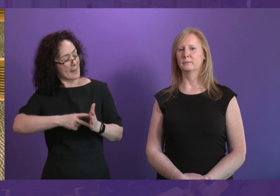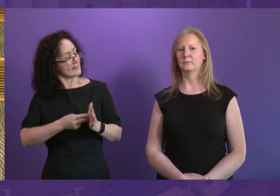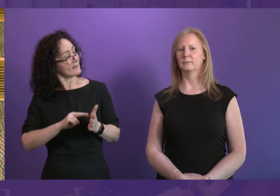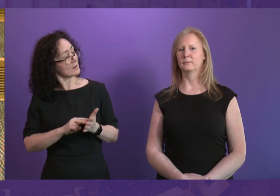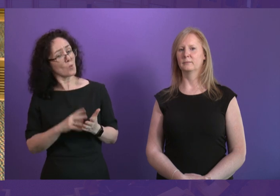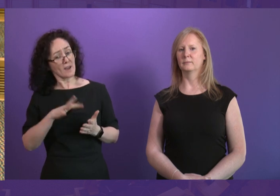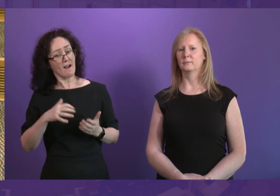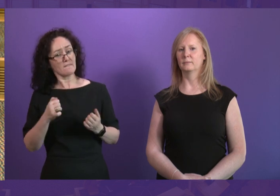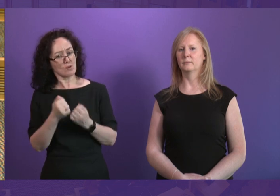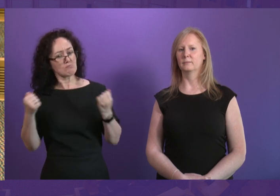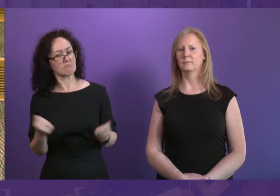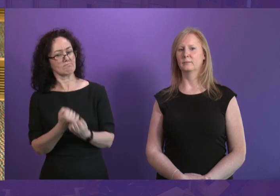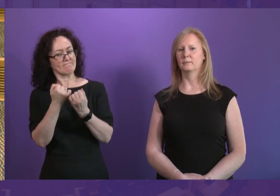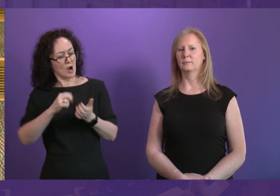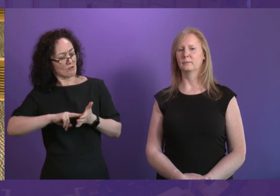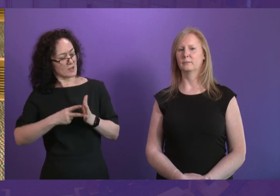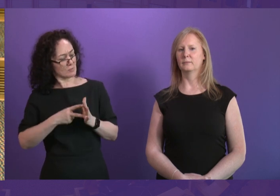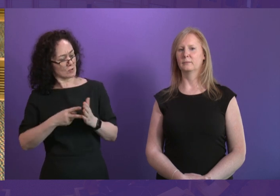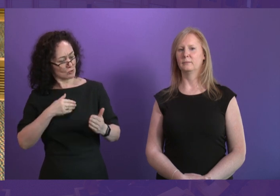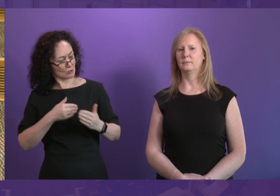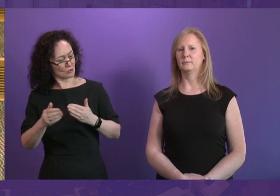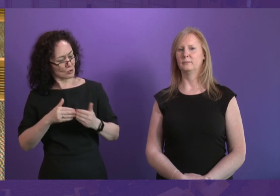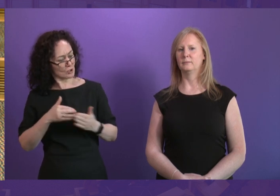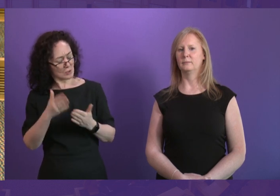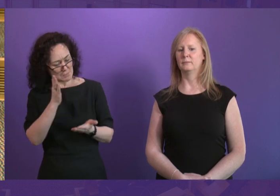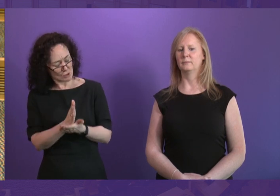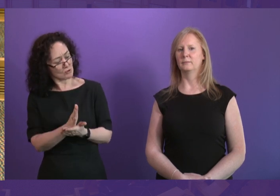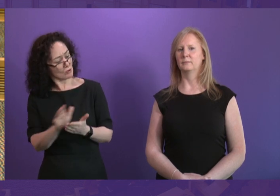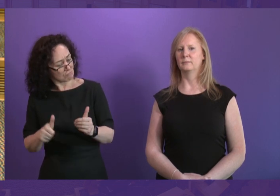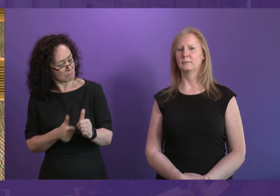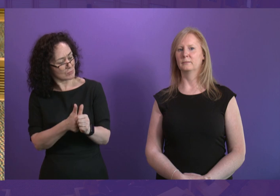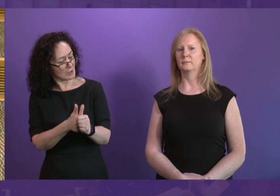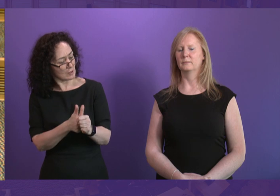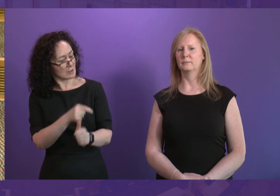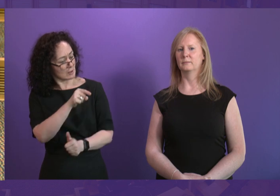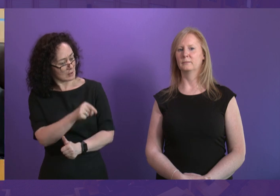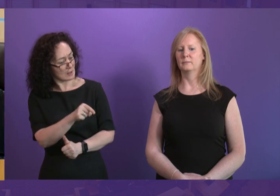in place, and the Scottish Government will do what is required to ensure that ScotRail is held to account against those arrangements.